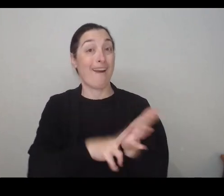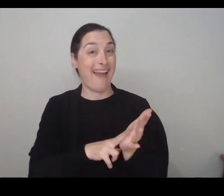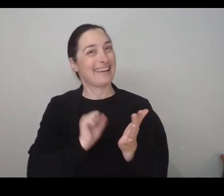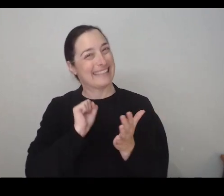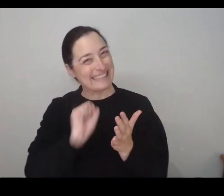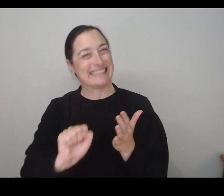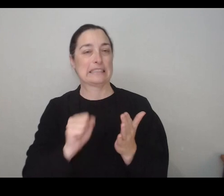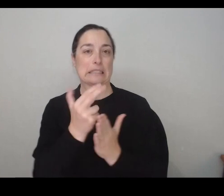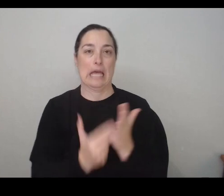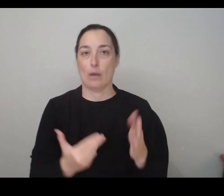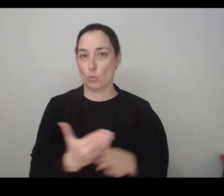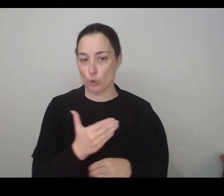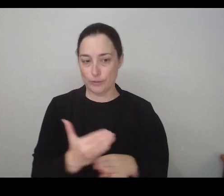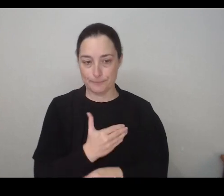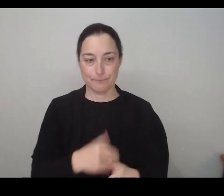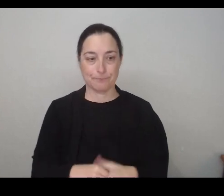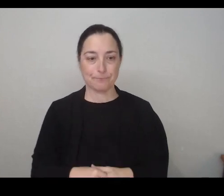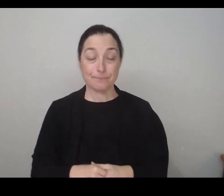The last image I want to show you,